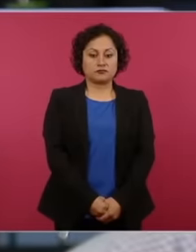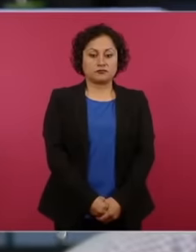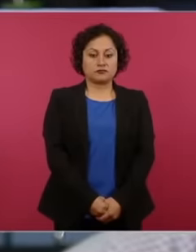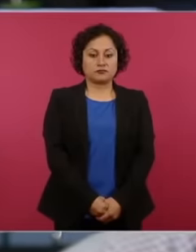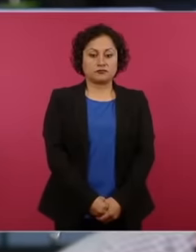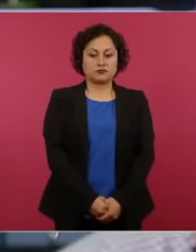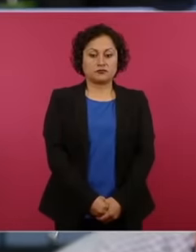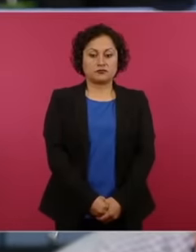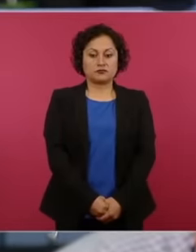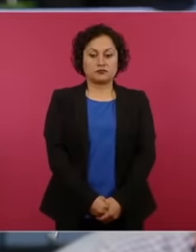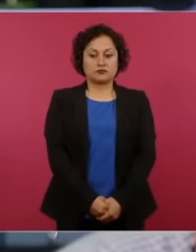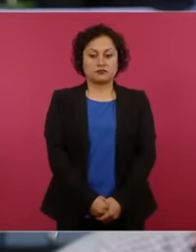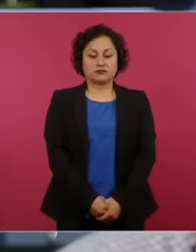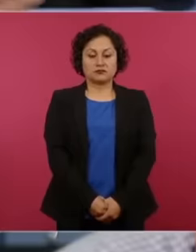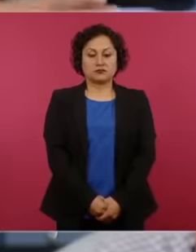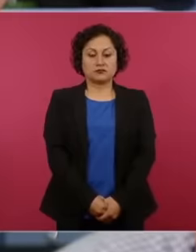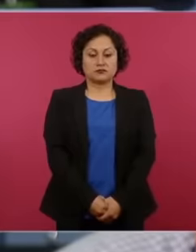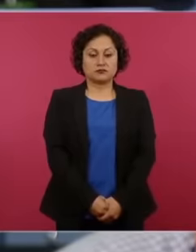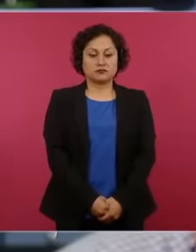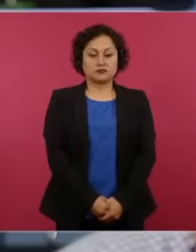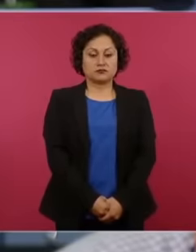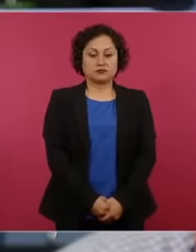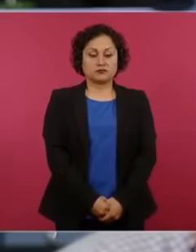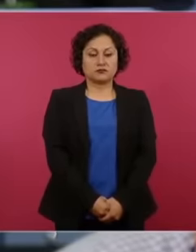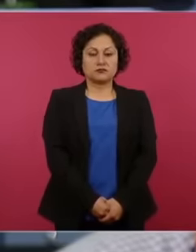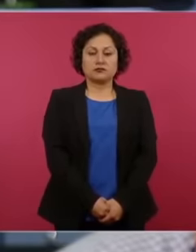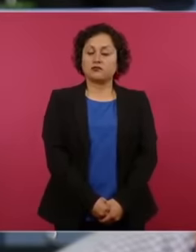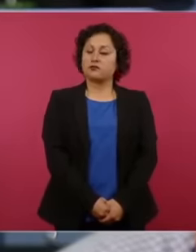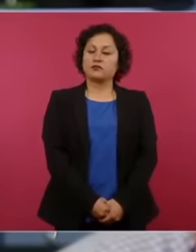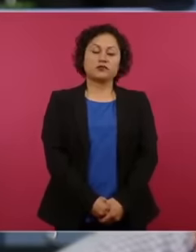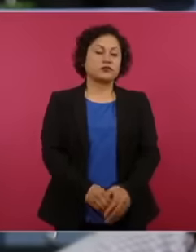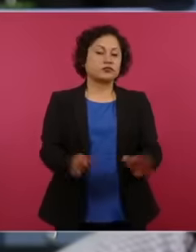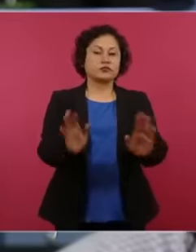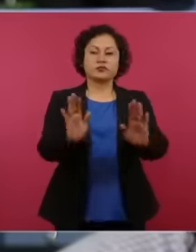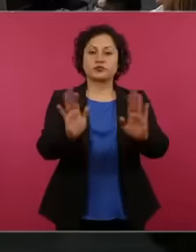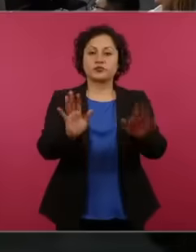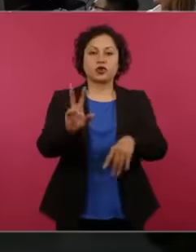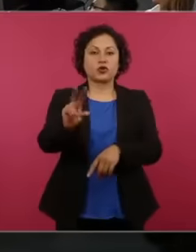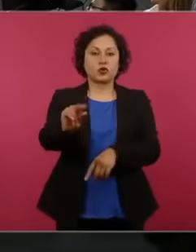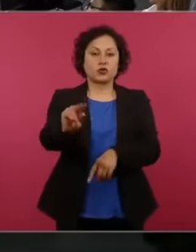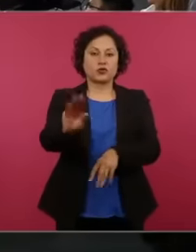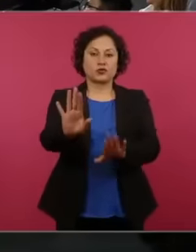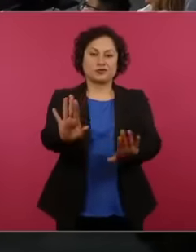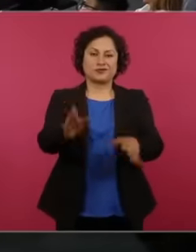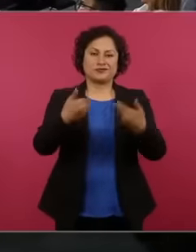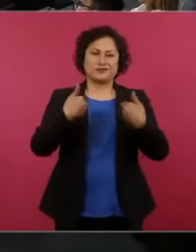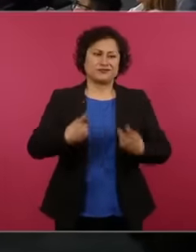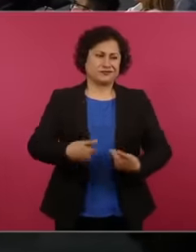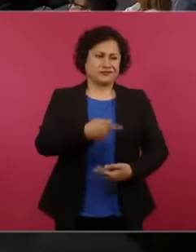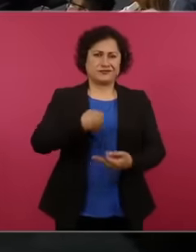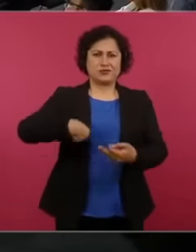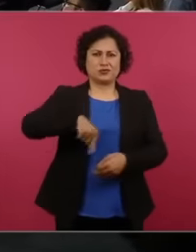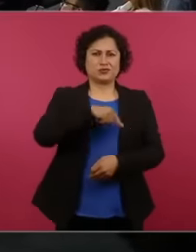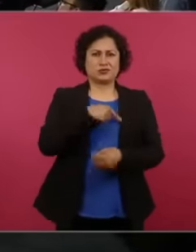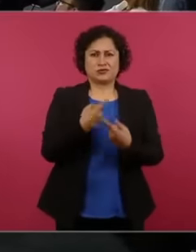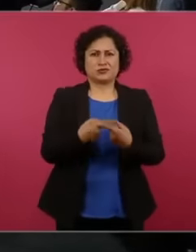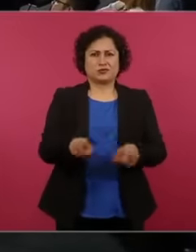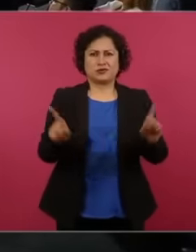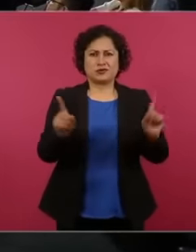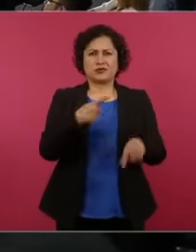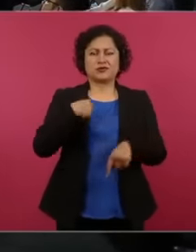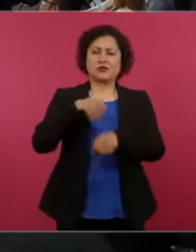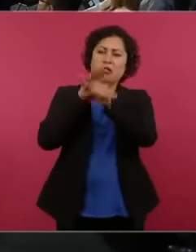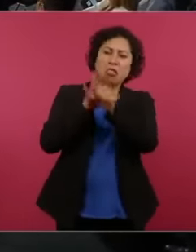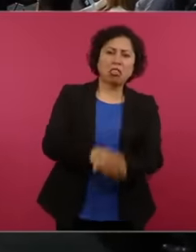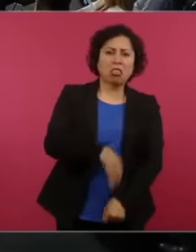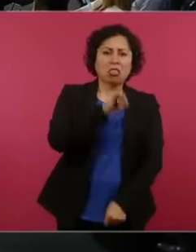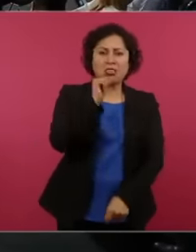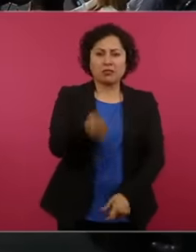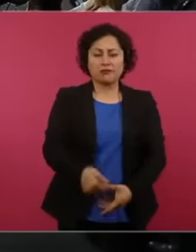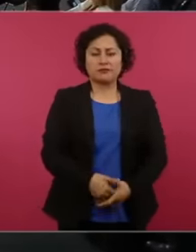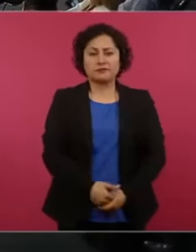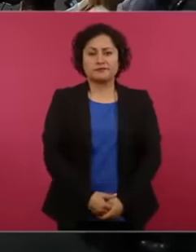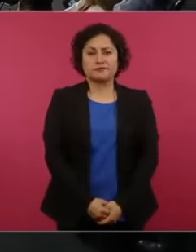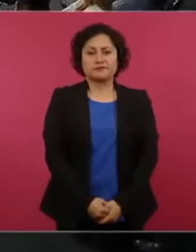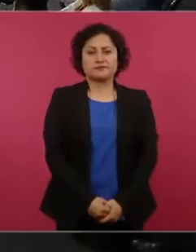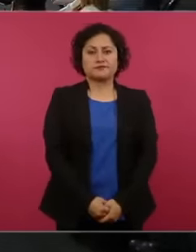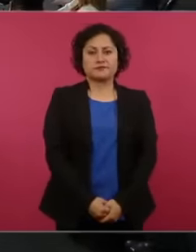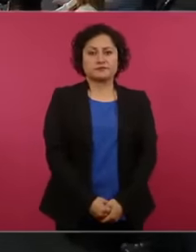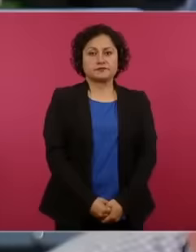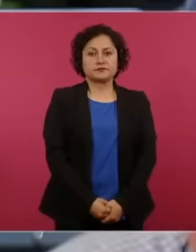once, we're not equal, we're not authoritarian, that's a threat, no, no, not